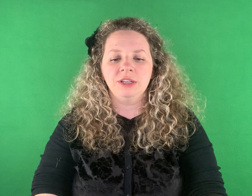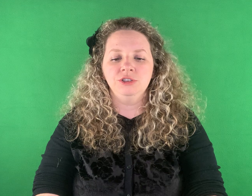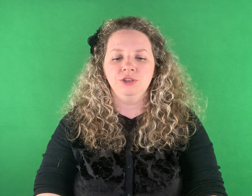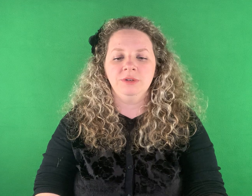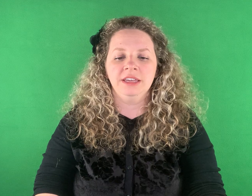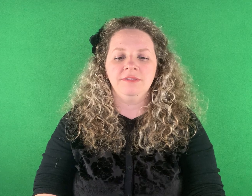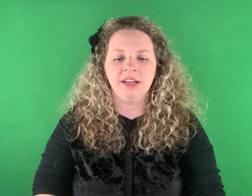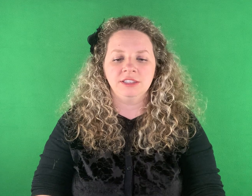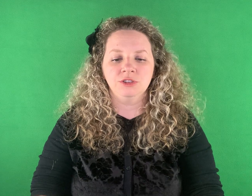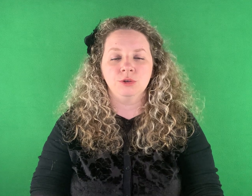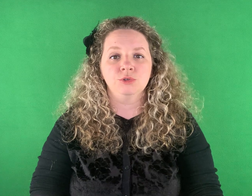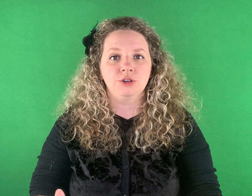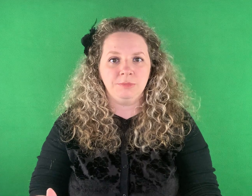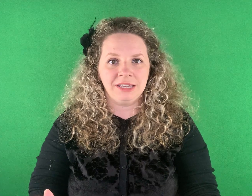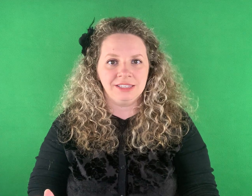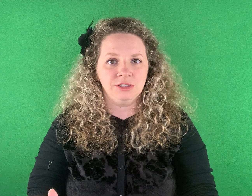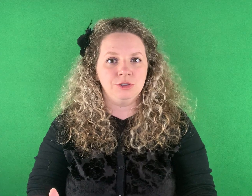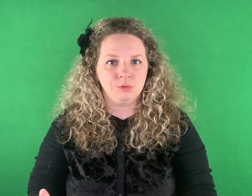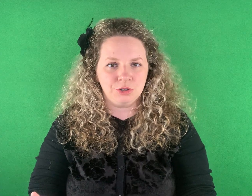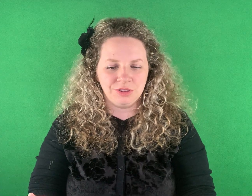God gives us those high places, those good things,